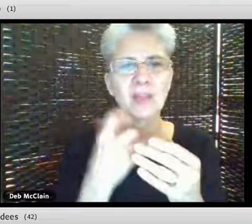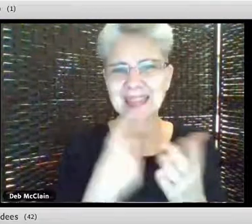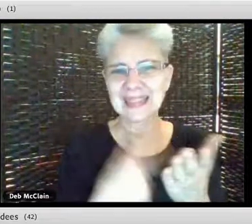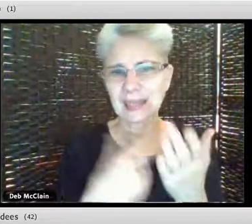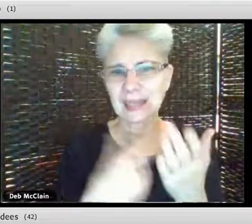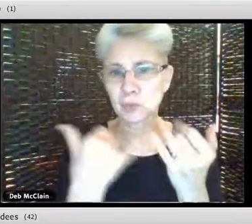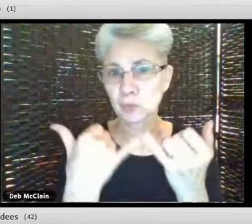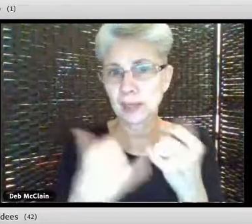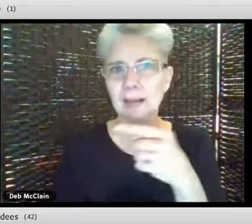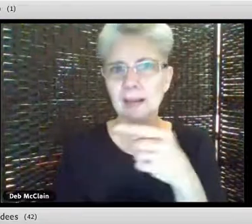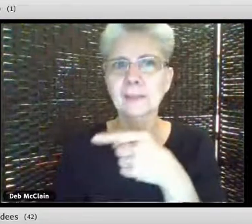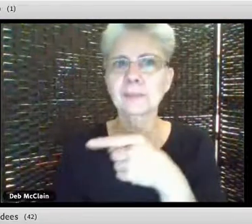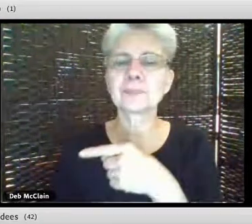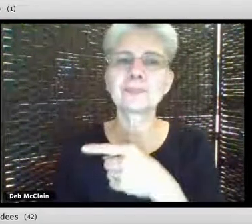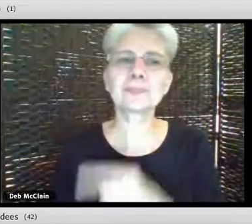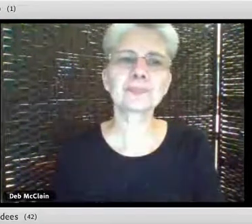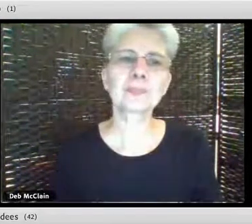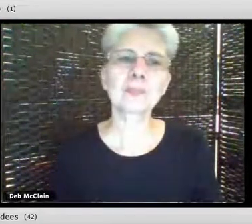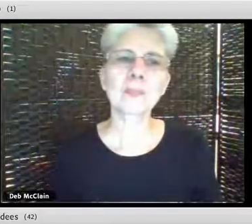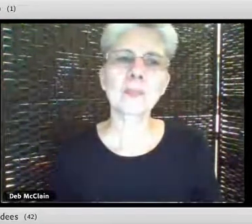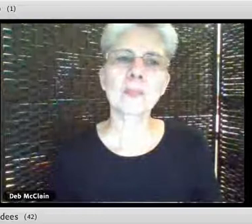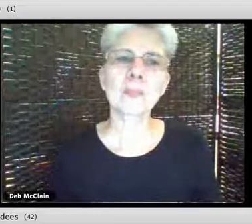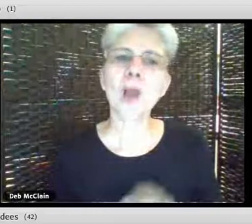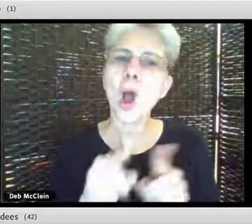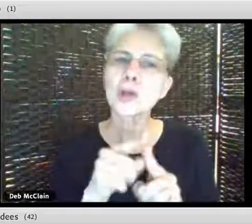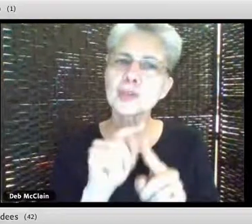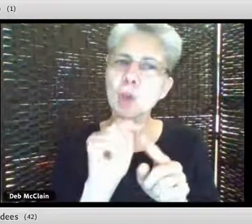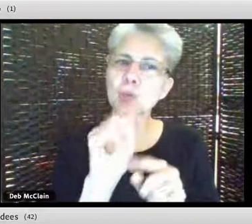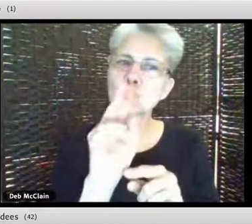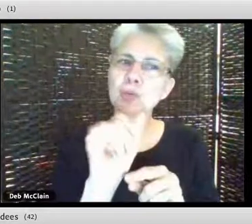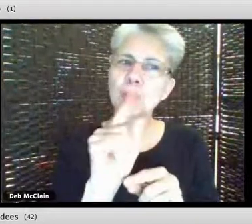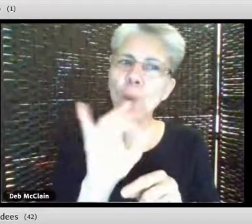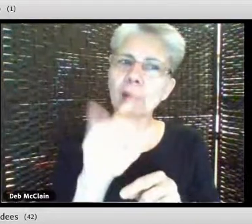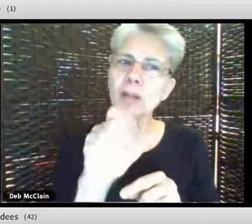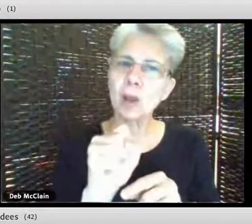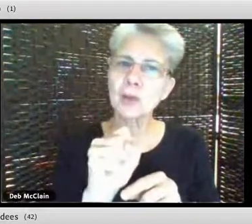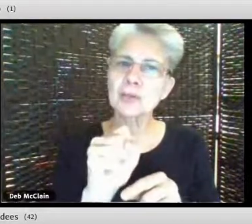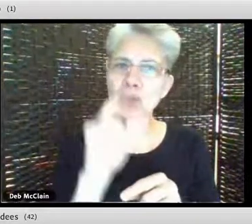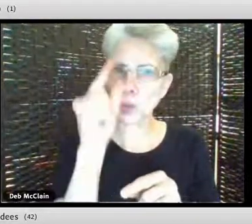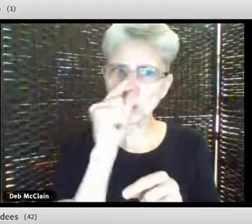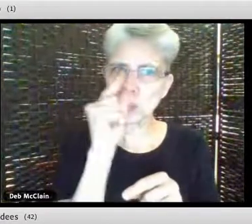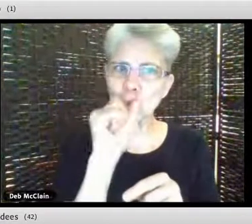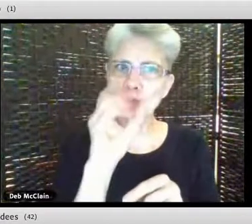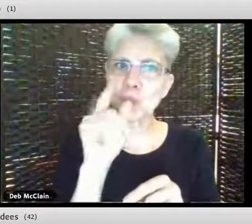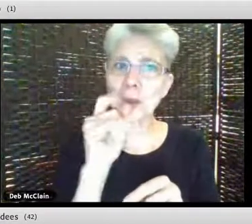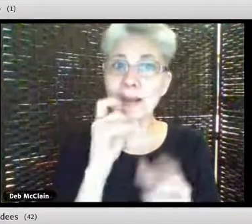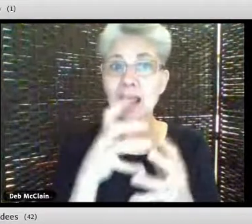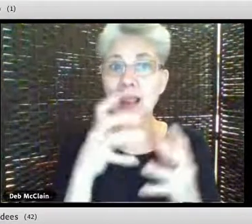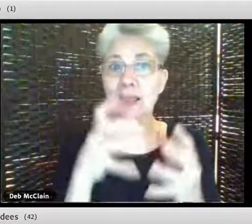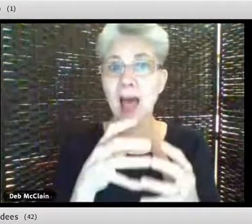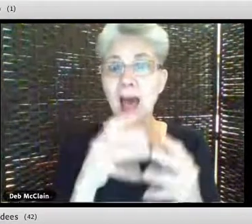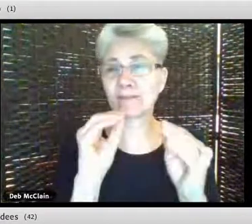They didn't cost a lot, and they are just books on everything that we've covered today,